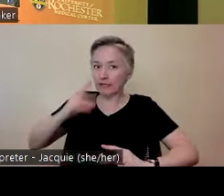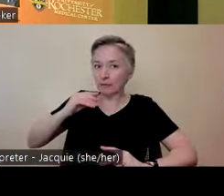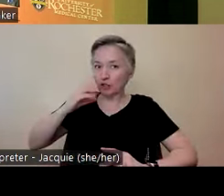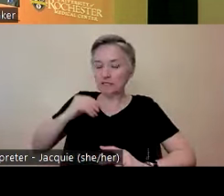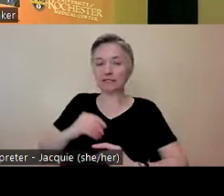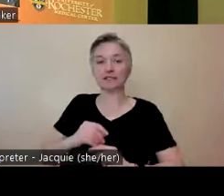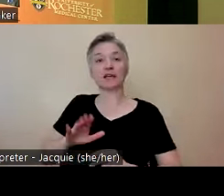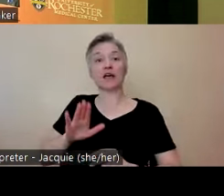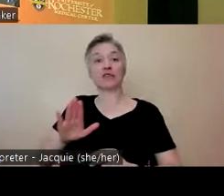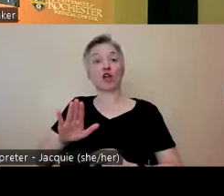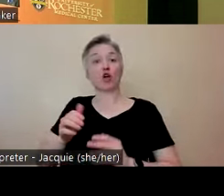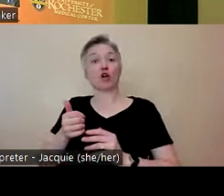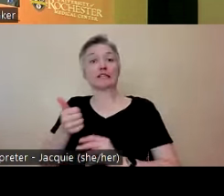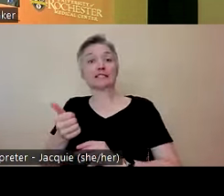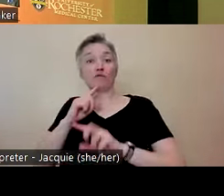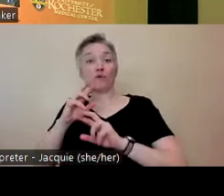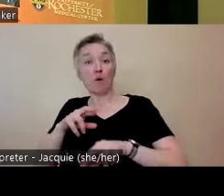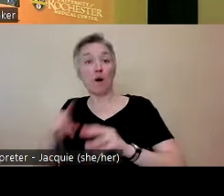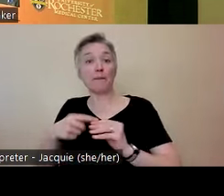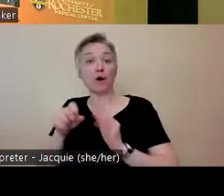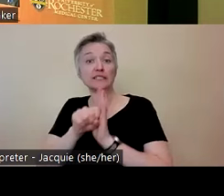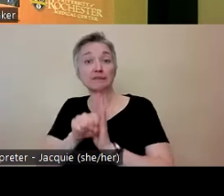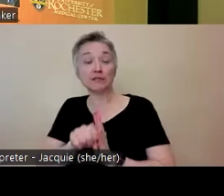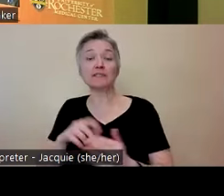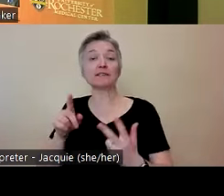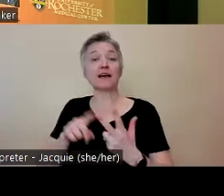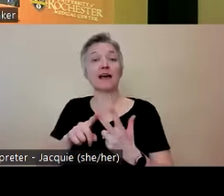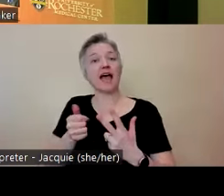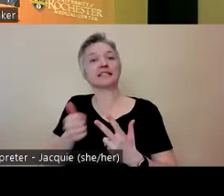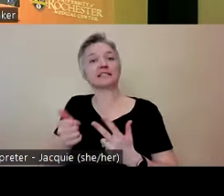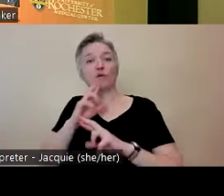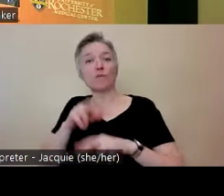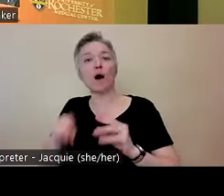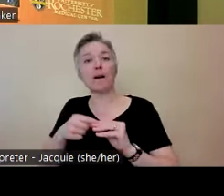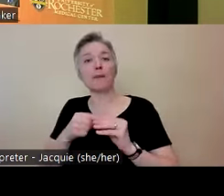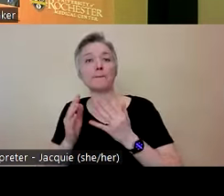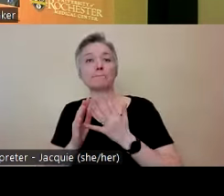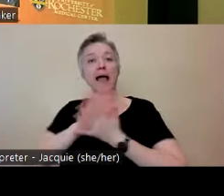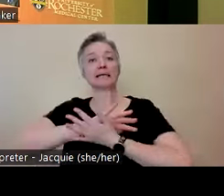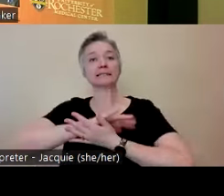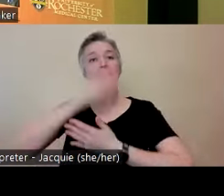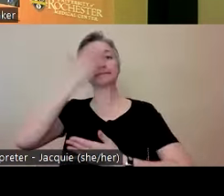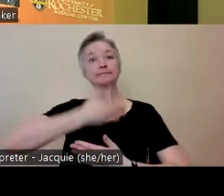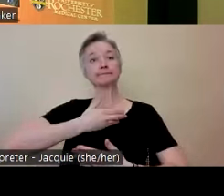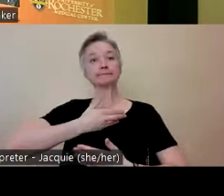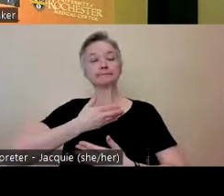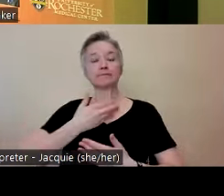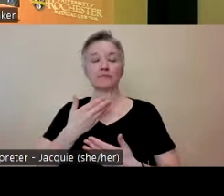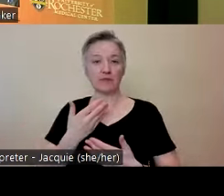of their symptoms and their self-report of that masking relates to Ultimate diagnostic